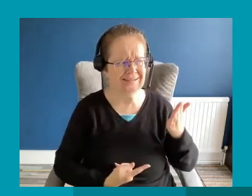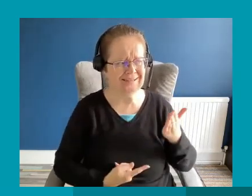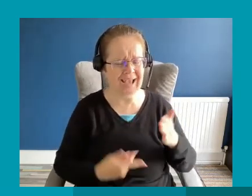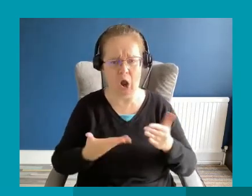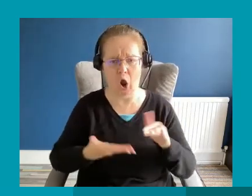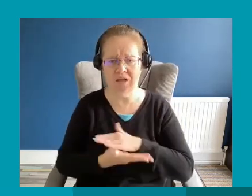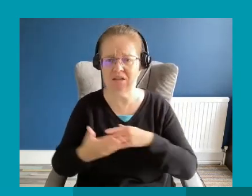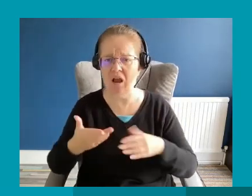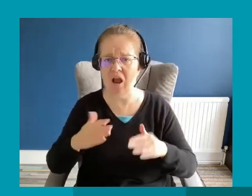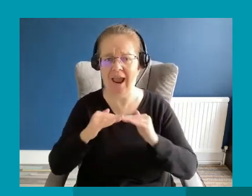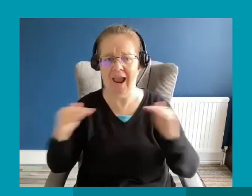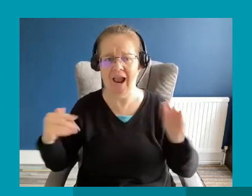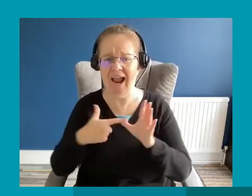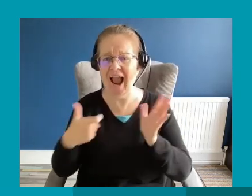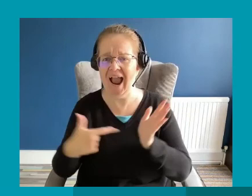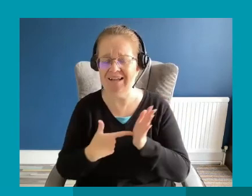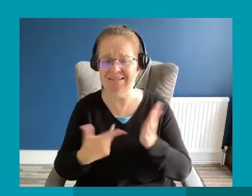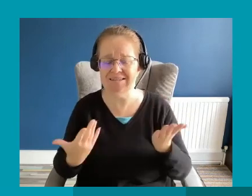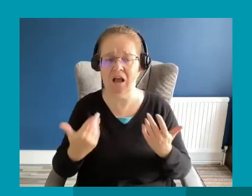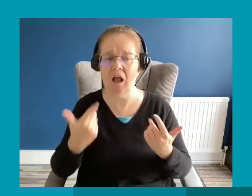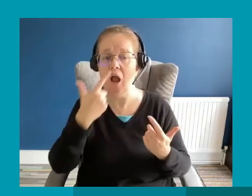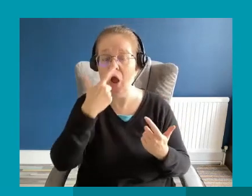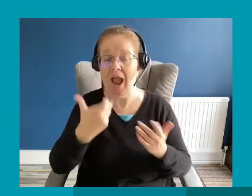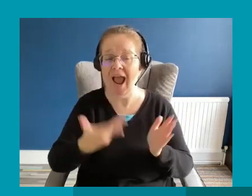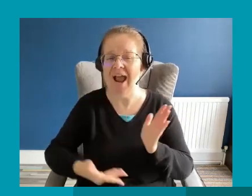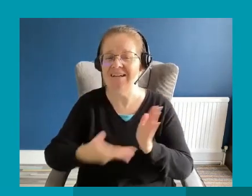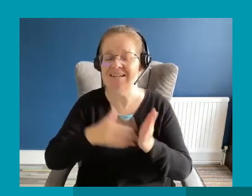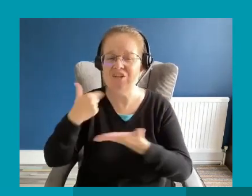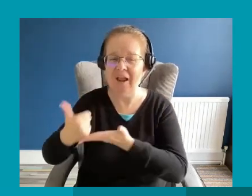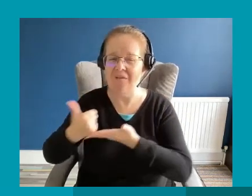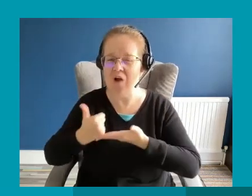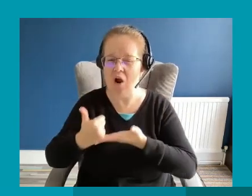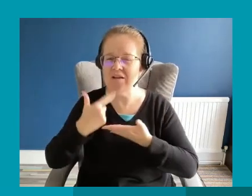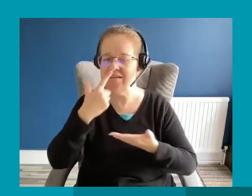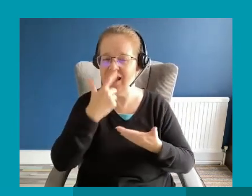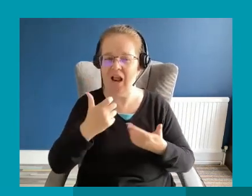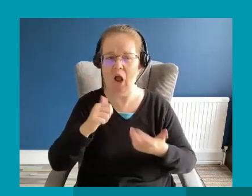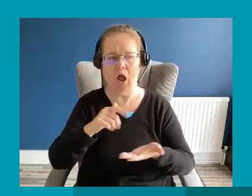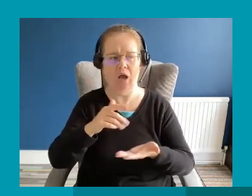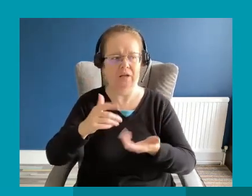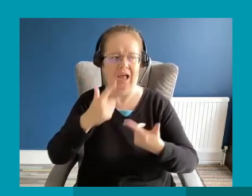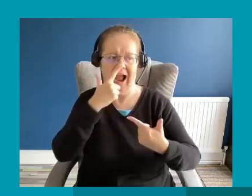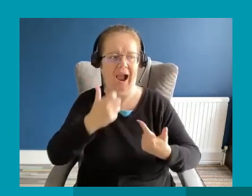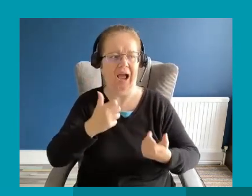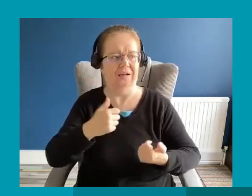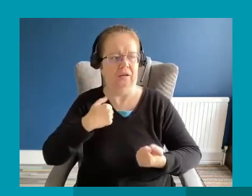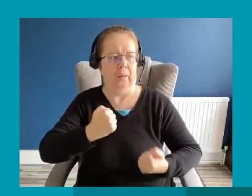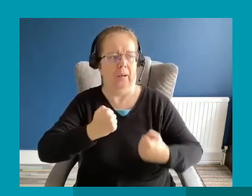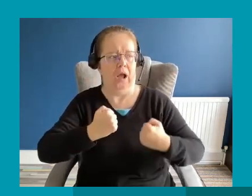Additional advice on this can be helpful for them to understand their rights and assert them.